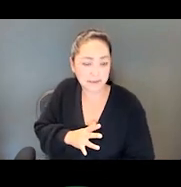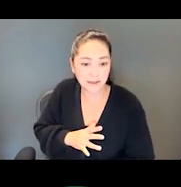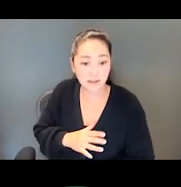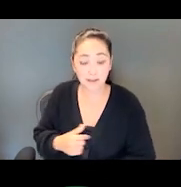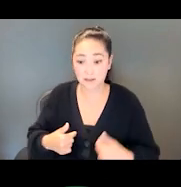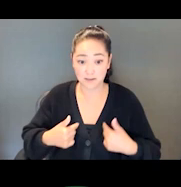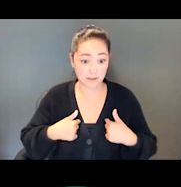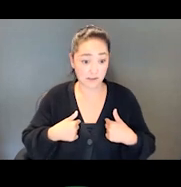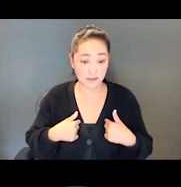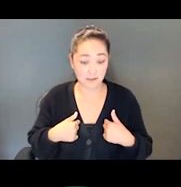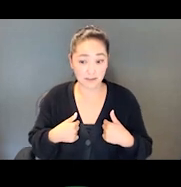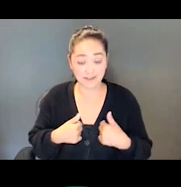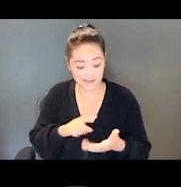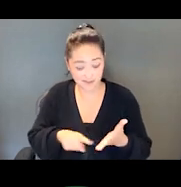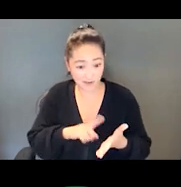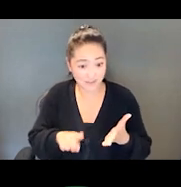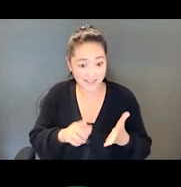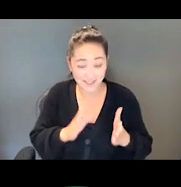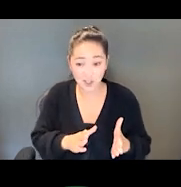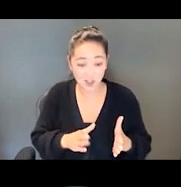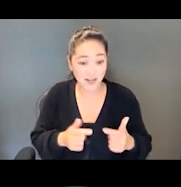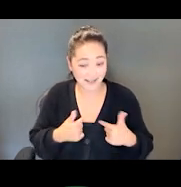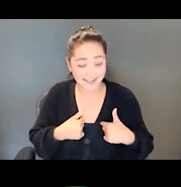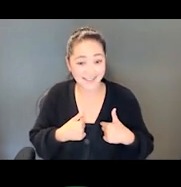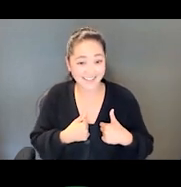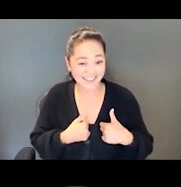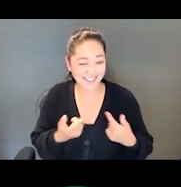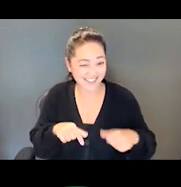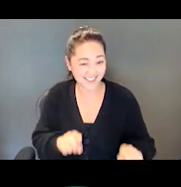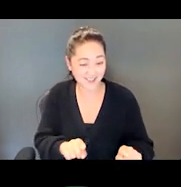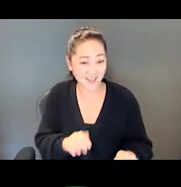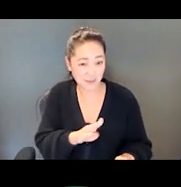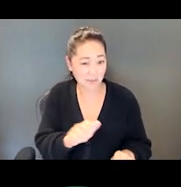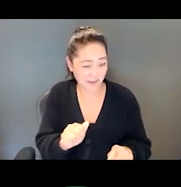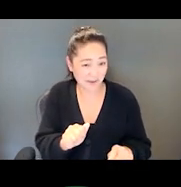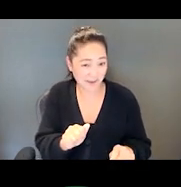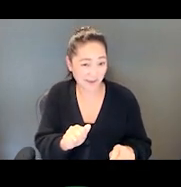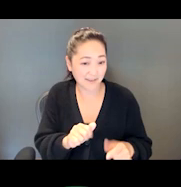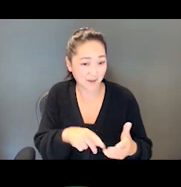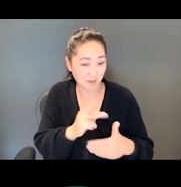thought of conceptually, you know, from the start of how to do that an accessible manner is.